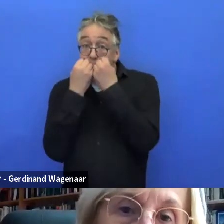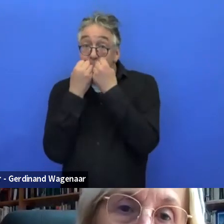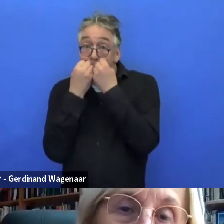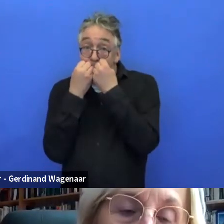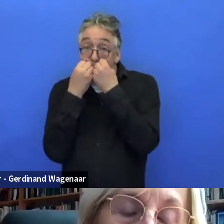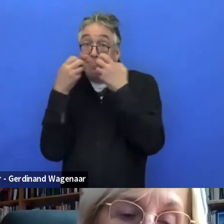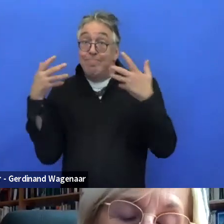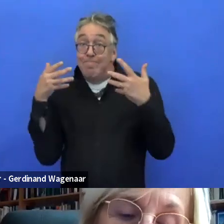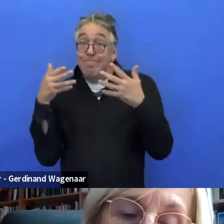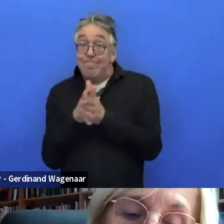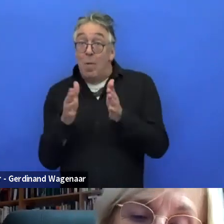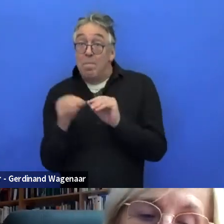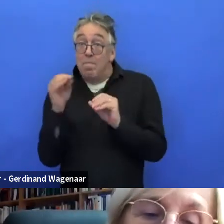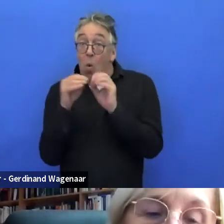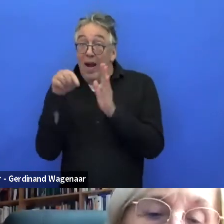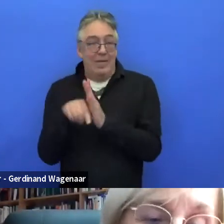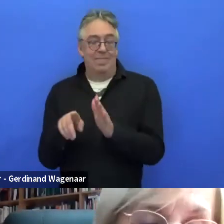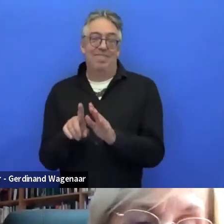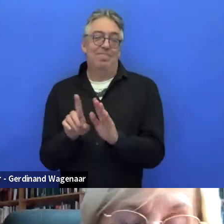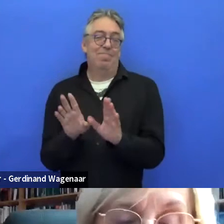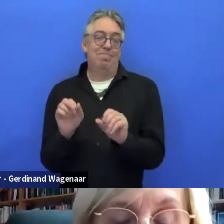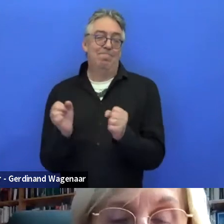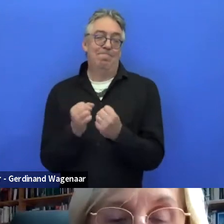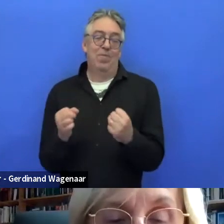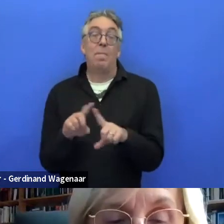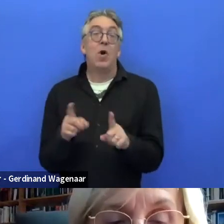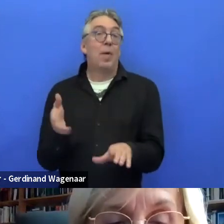to look specifically into this legal opinion